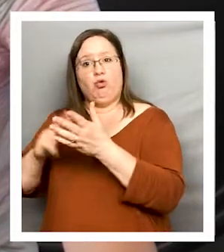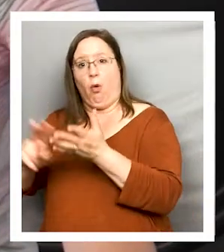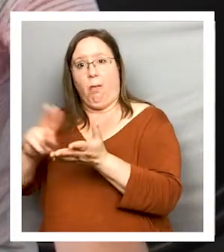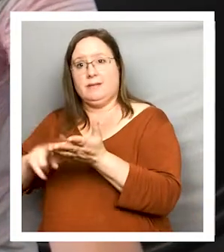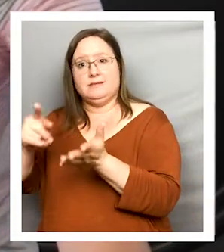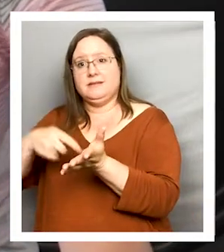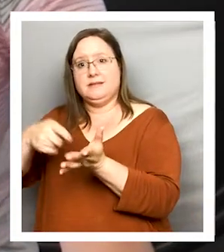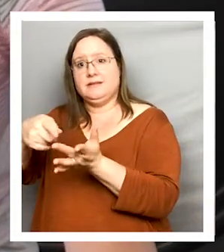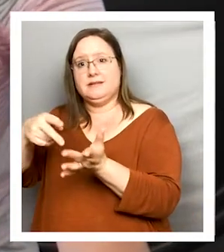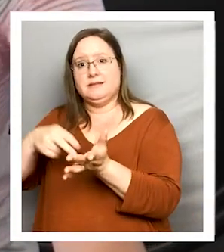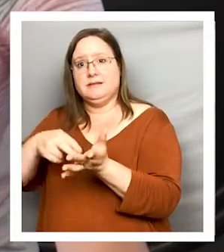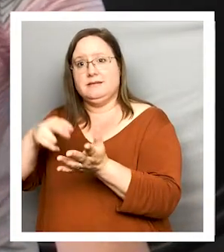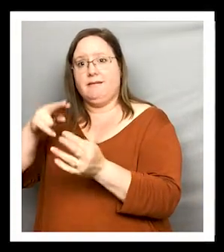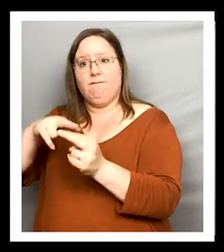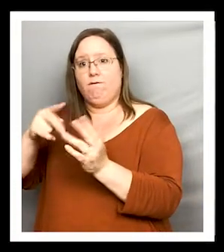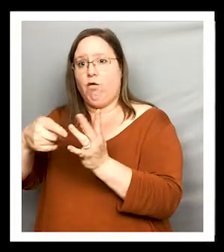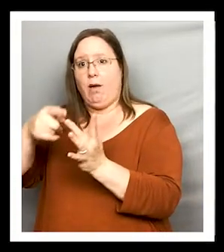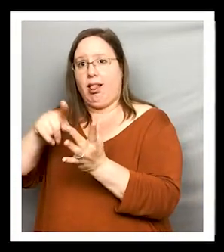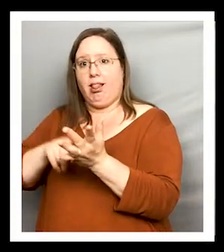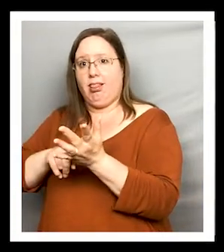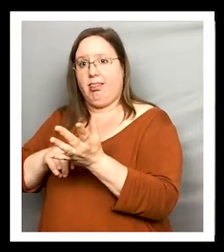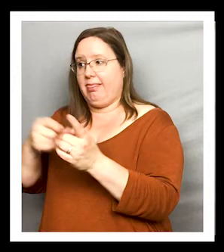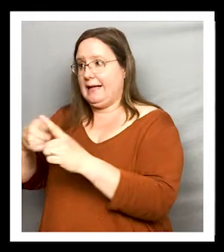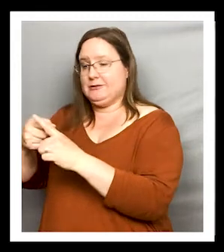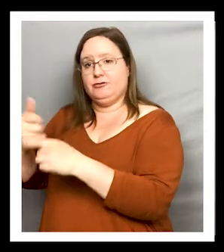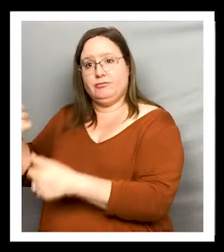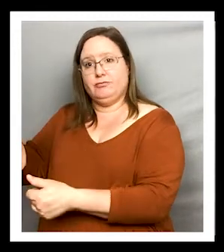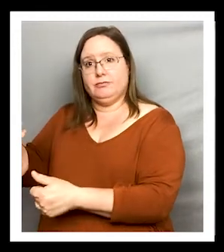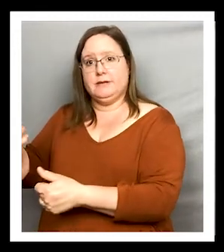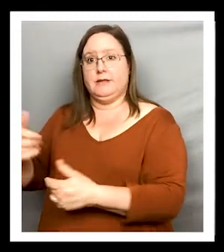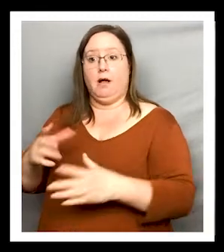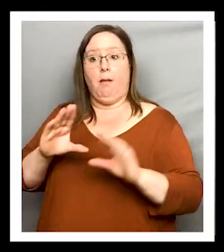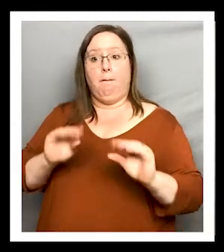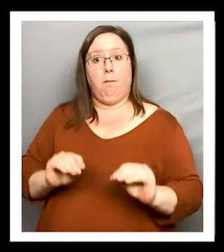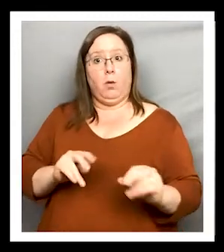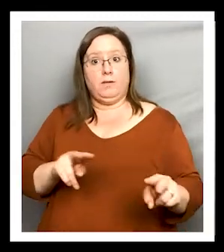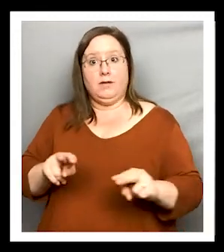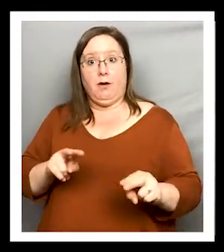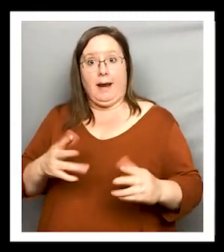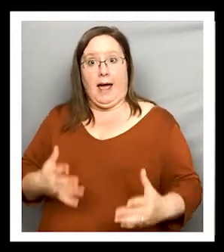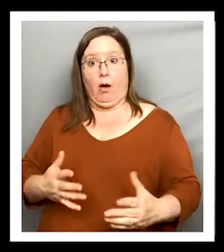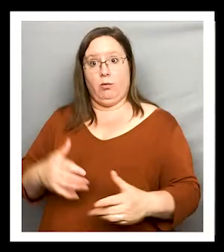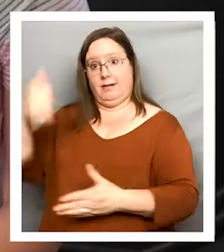and go and find them go